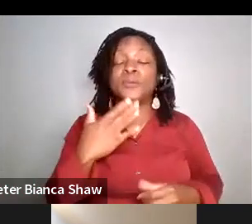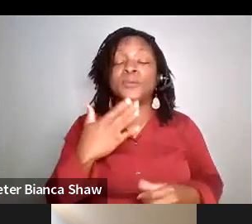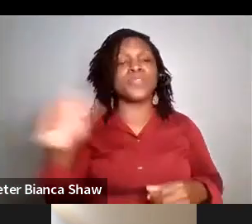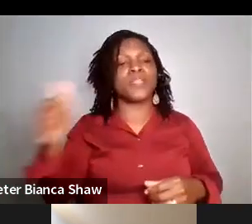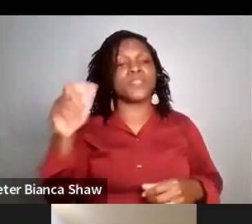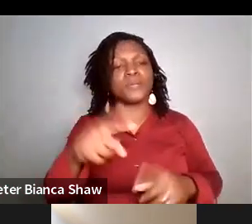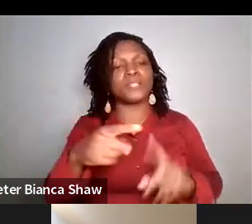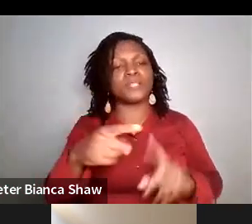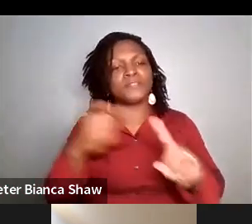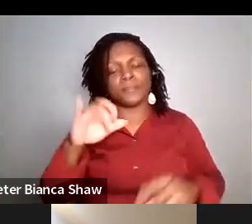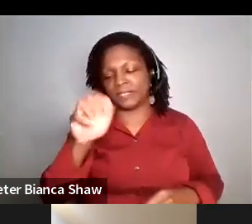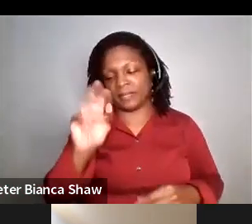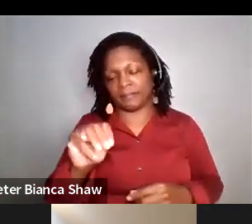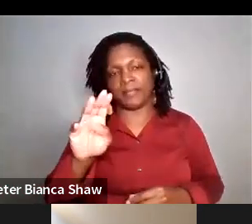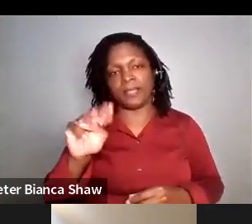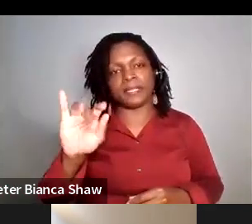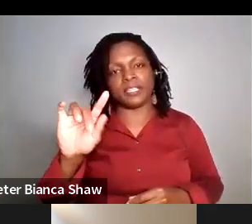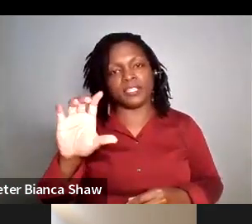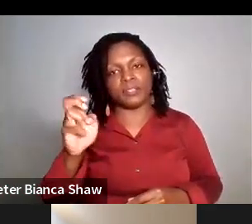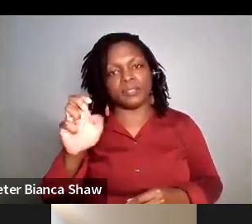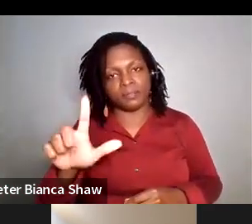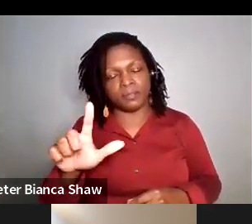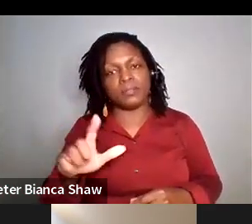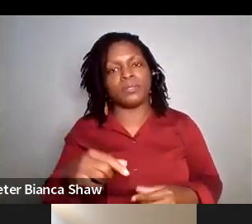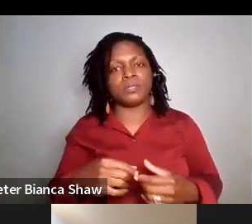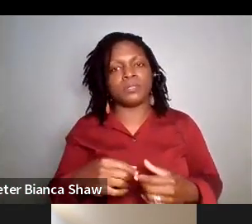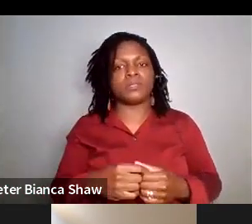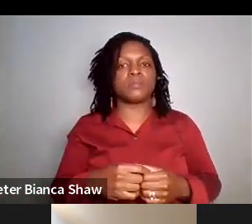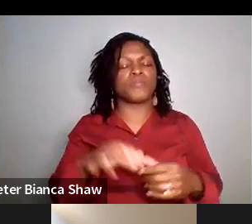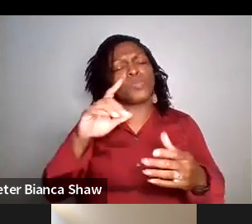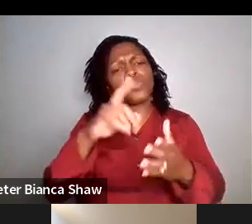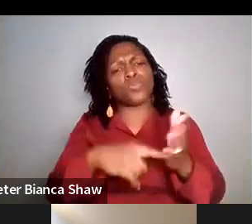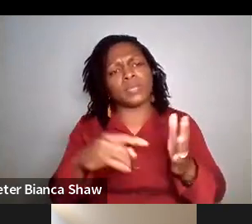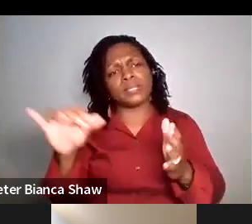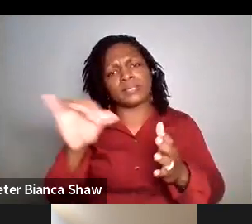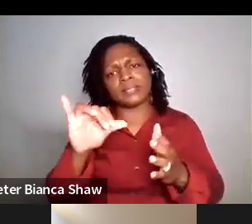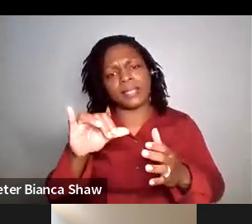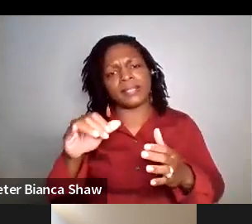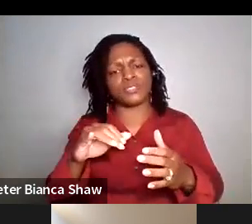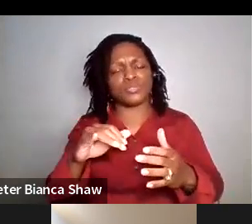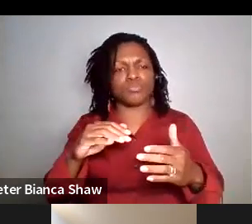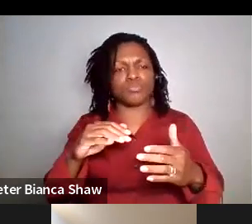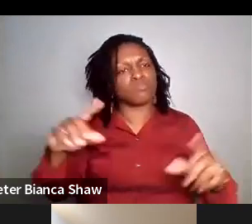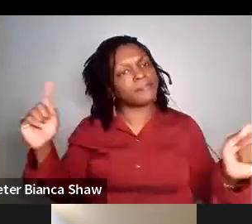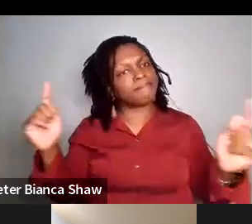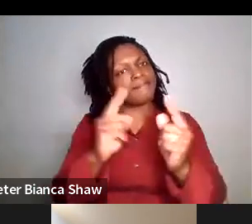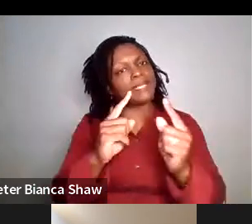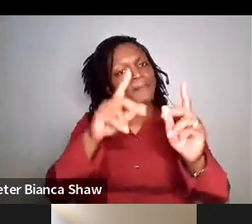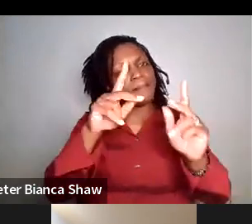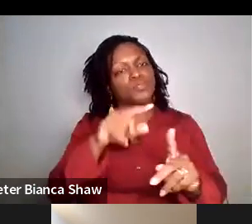And he asked about what it's like to introduce child to adults with their disability, or people who look like like them.